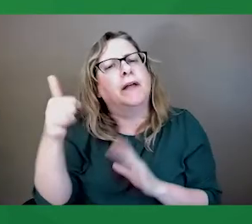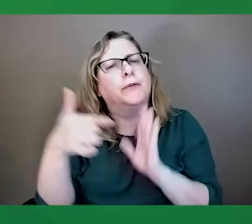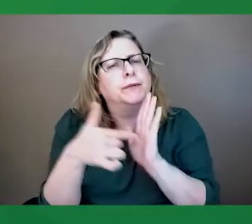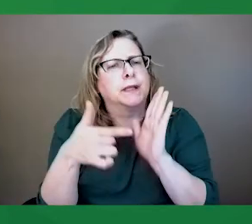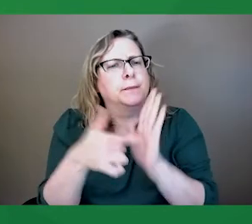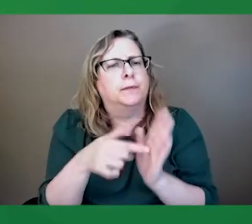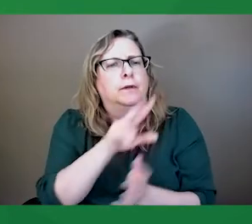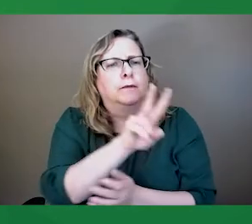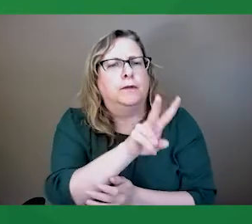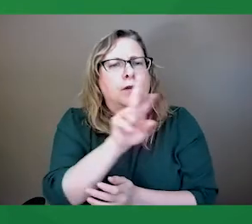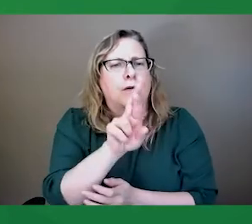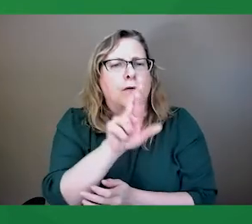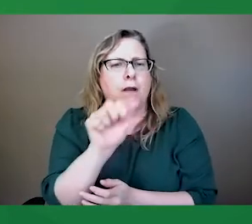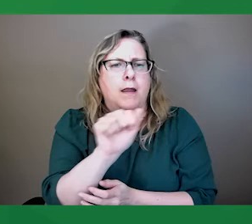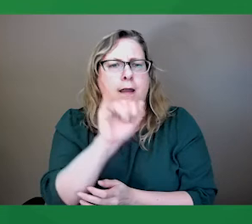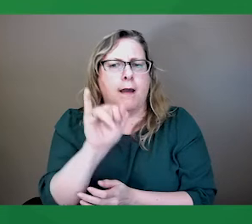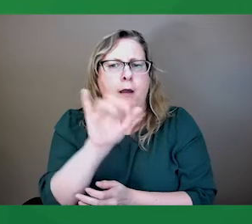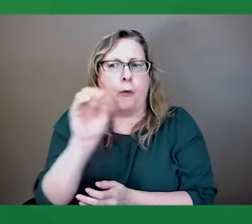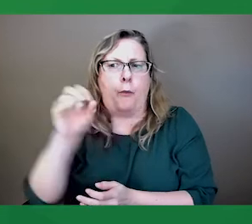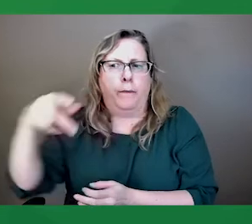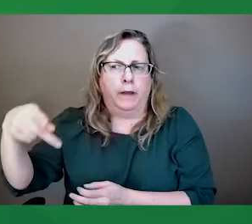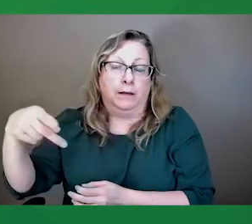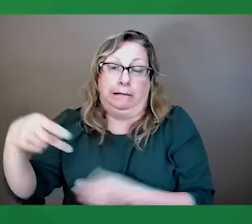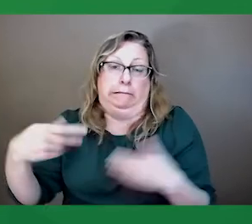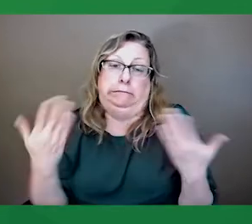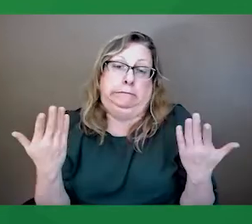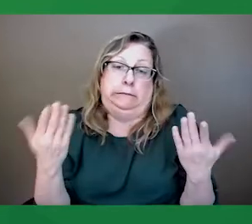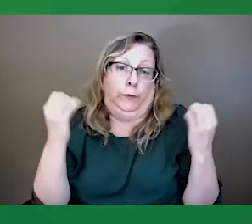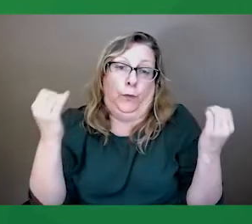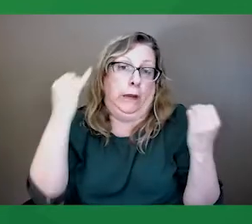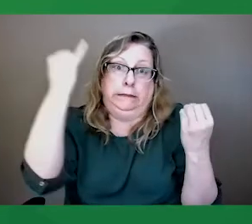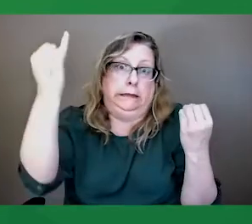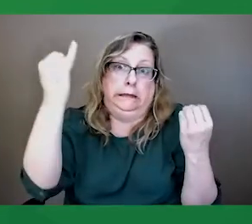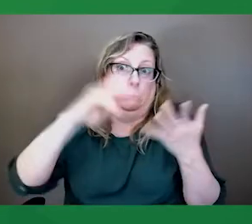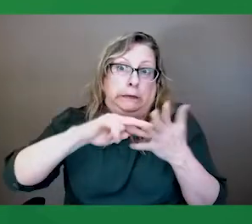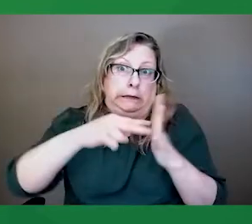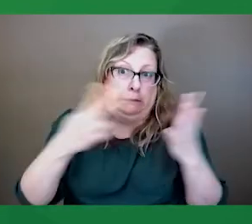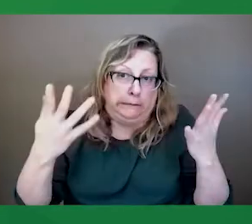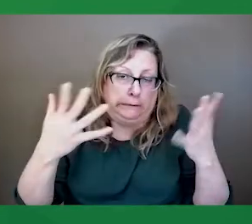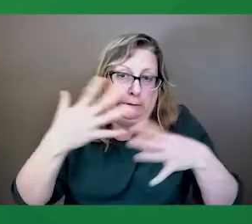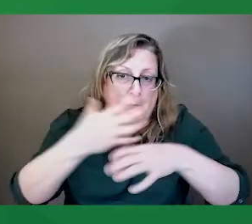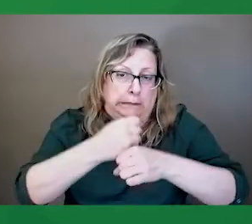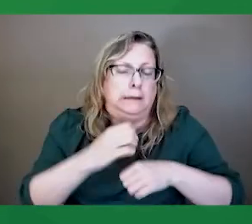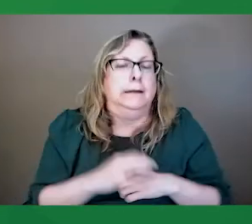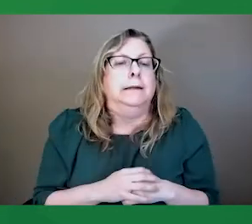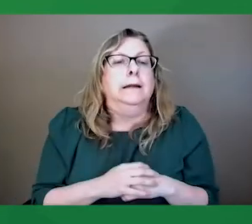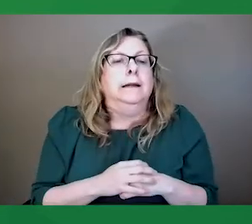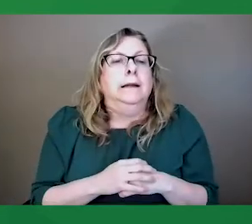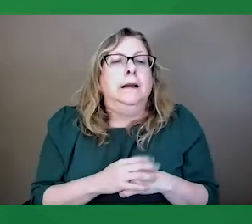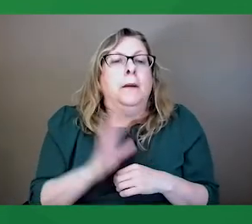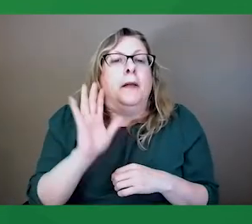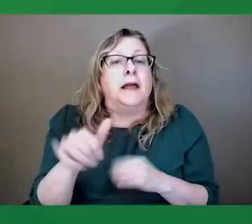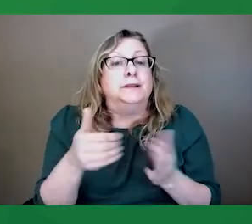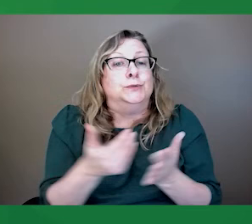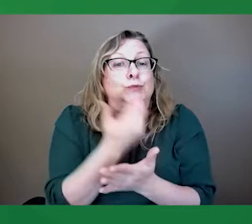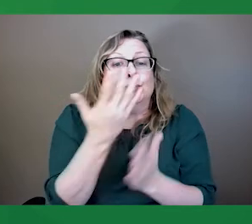VRAI OP, I have no idea what it stands for, don't ask me, is a very innovative product created